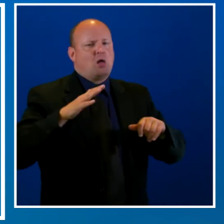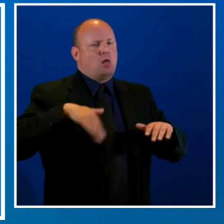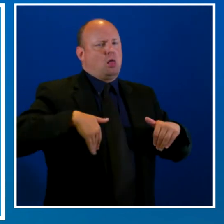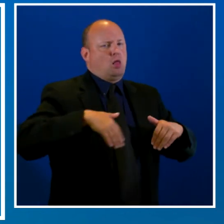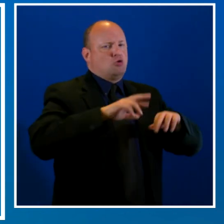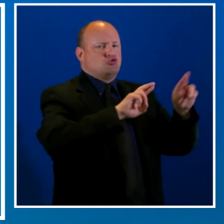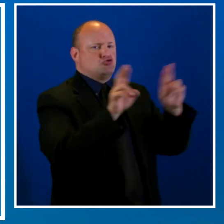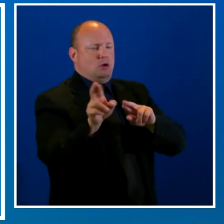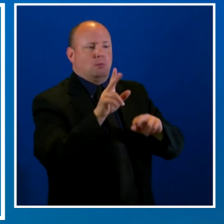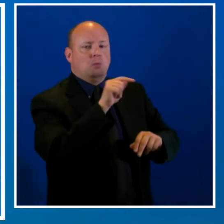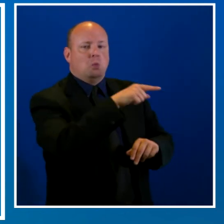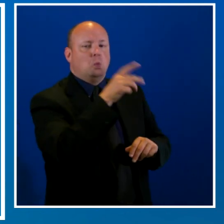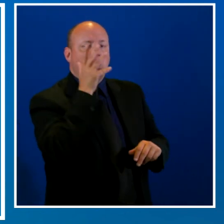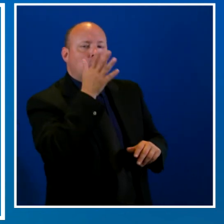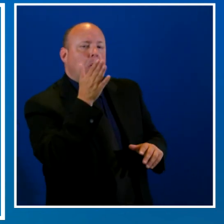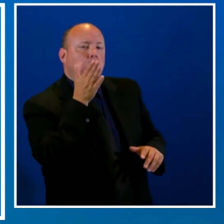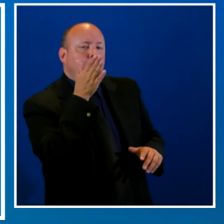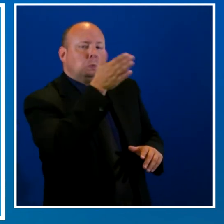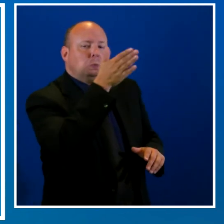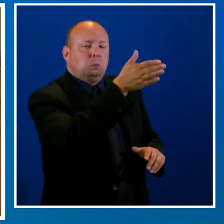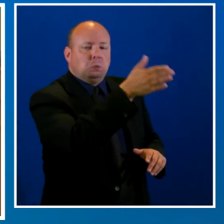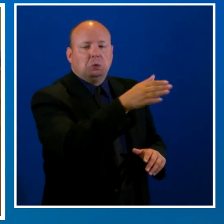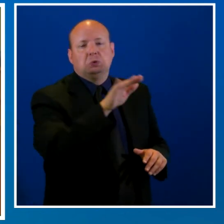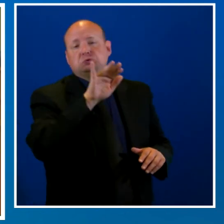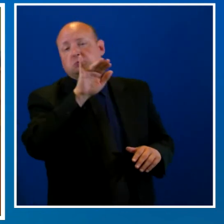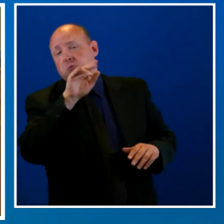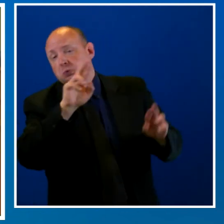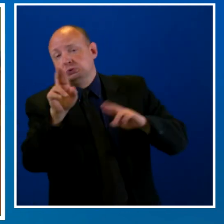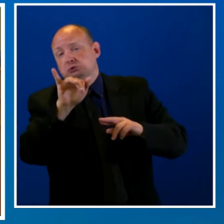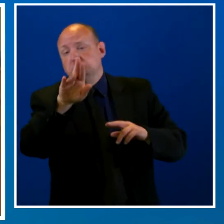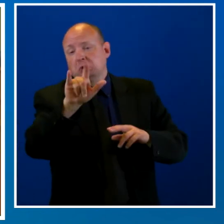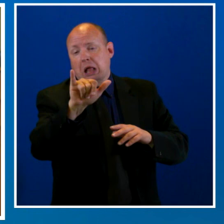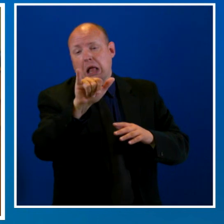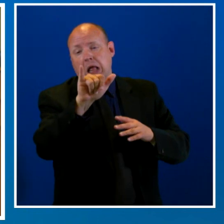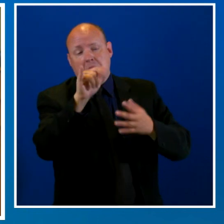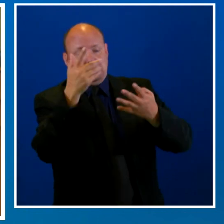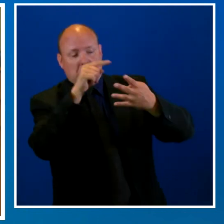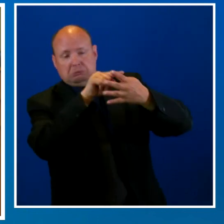it opening in early July. So stay tuned for more details soon.